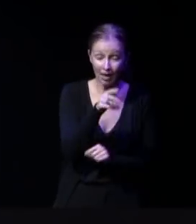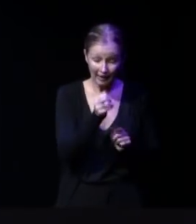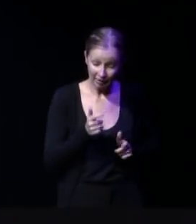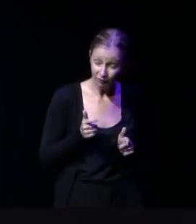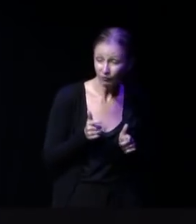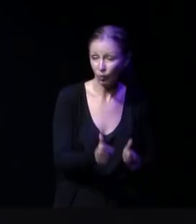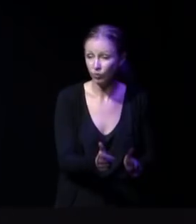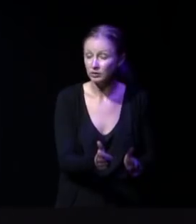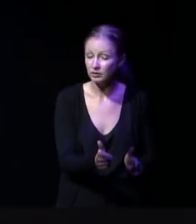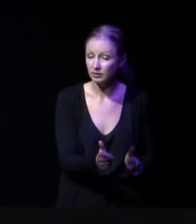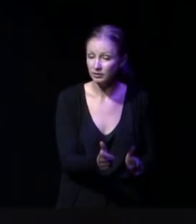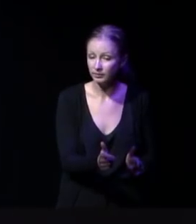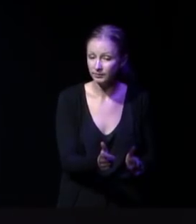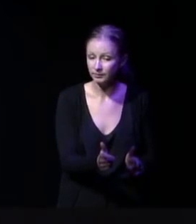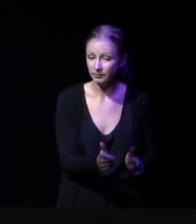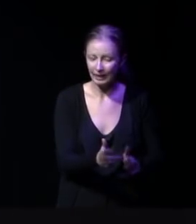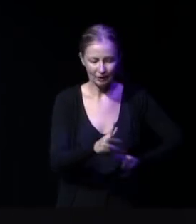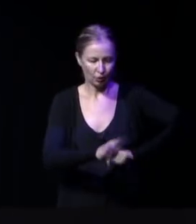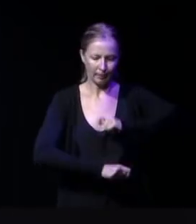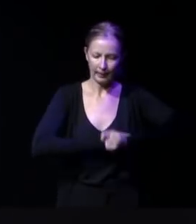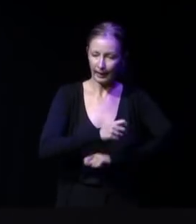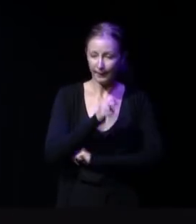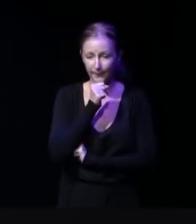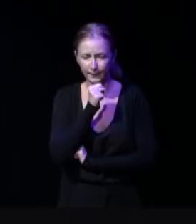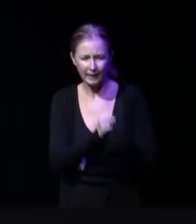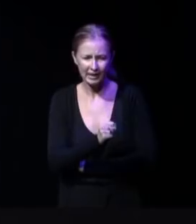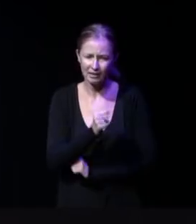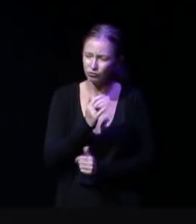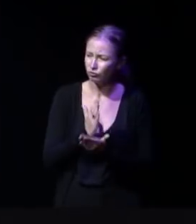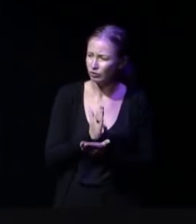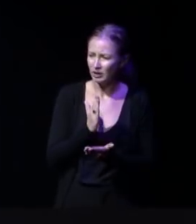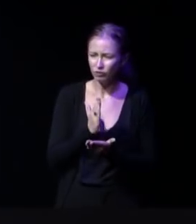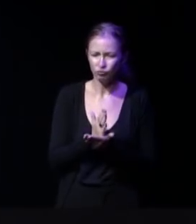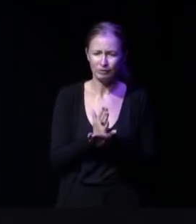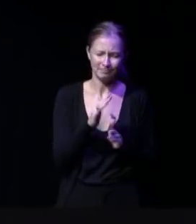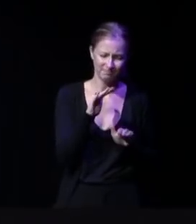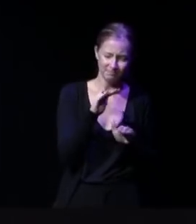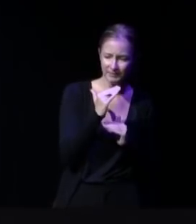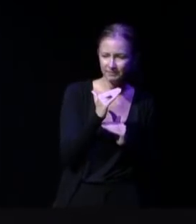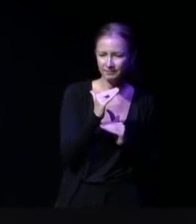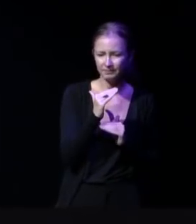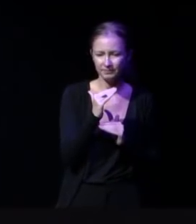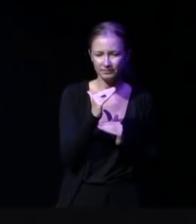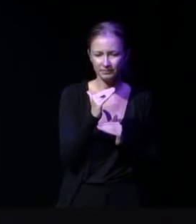to become men in such a really constricted, almost sadistic way